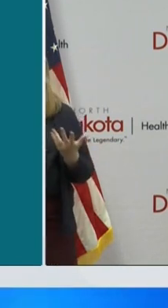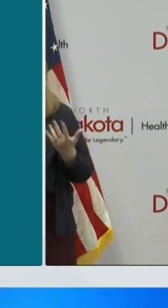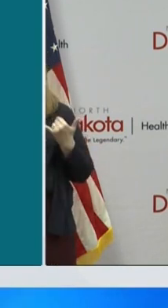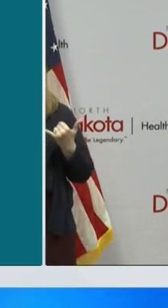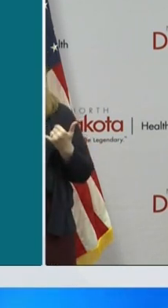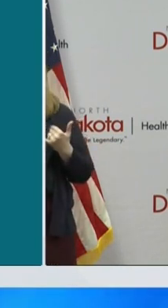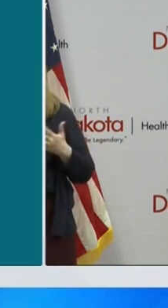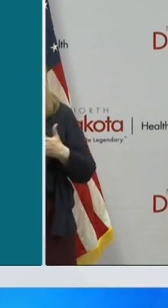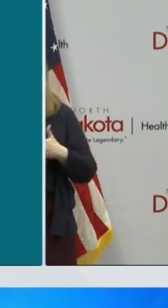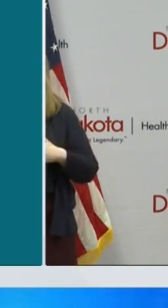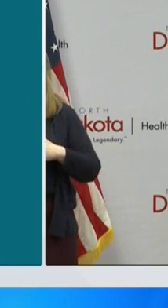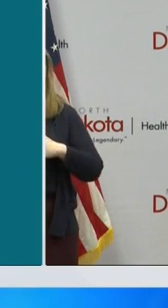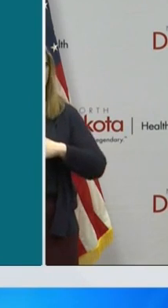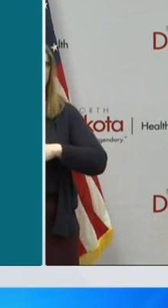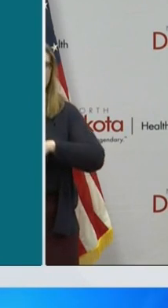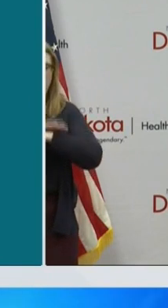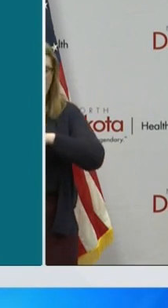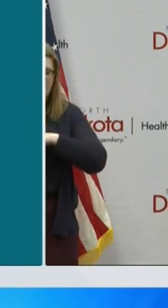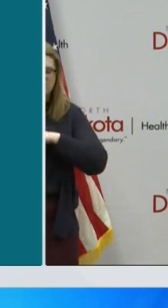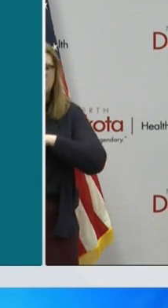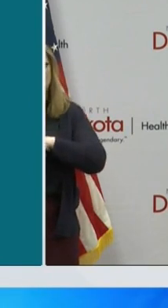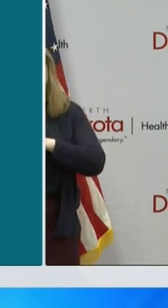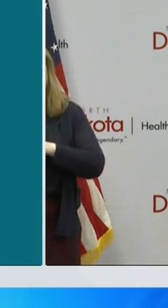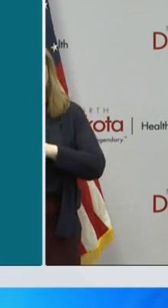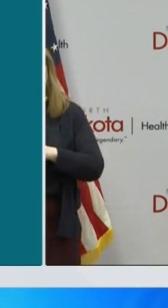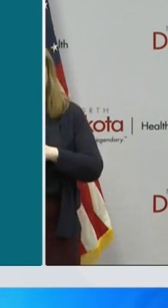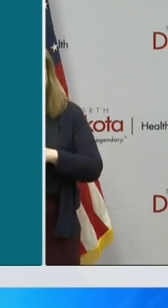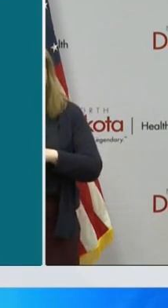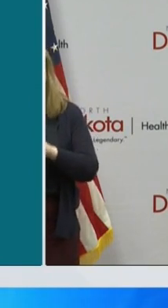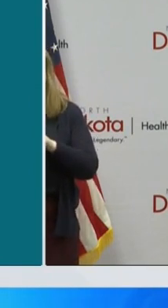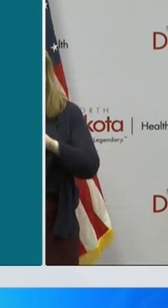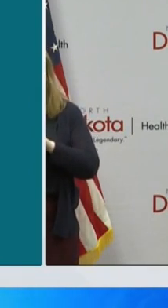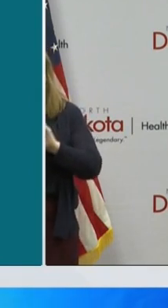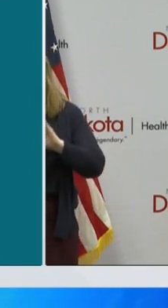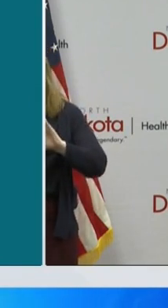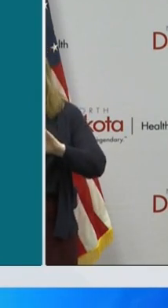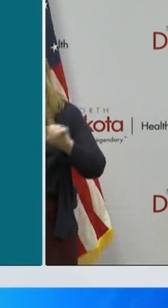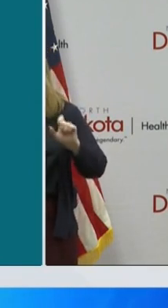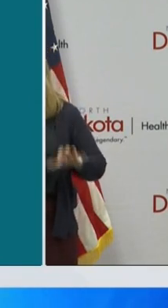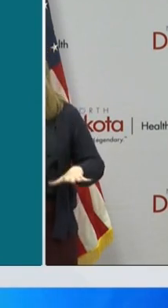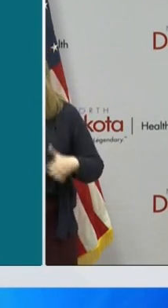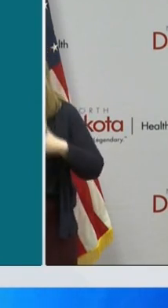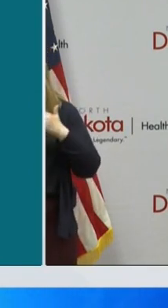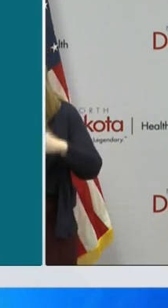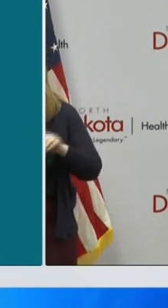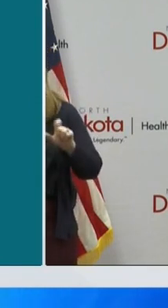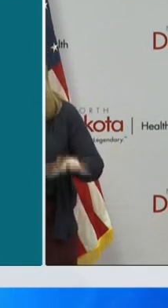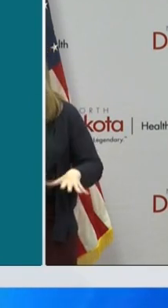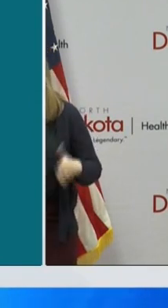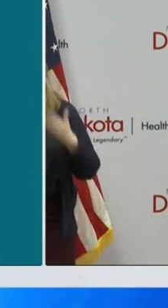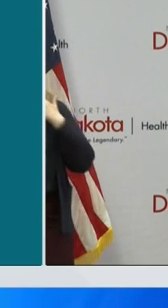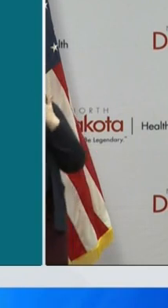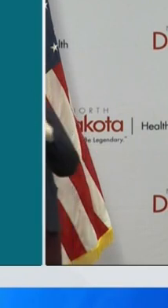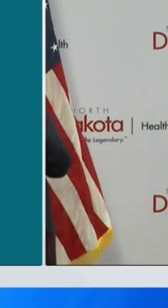GUARD MEMBERS AND EMERGENCY SERVICES MEMBER WORKING IN THE LAB, AND WE'RE MOVING TO SUPPORT